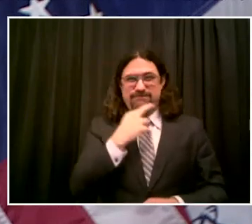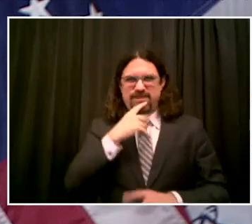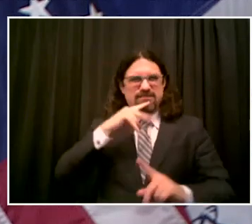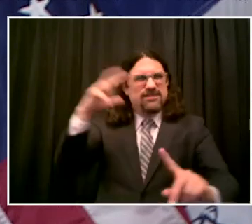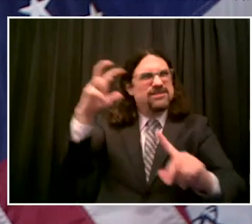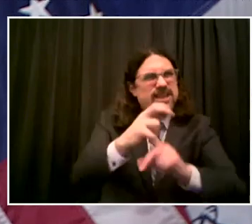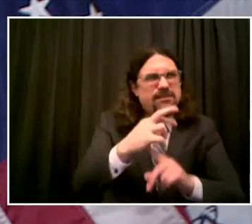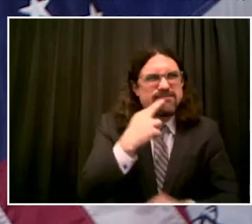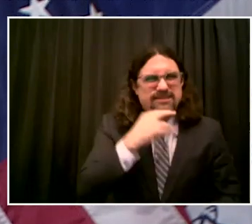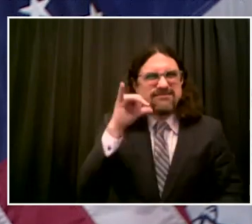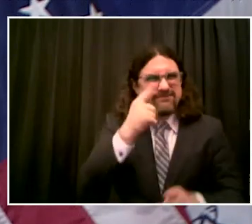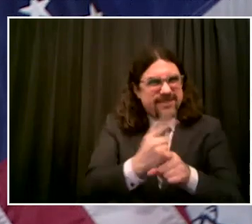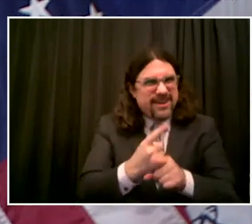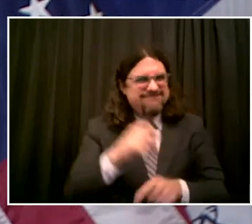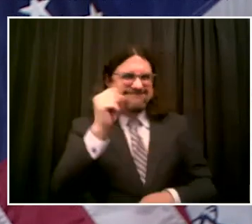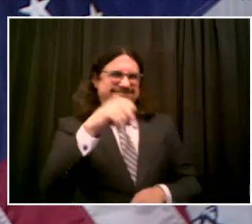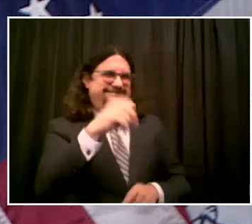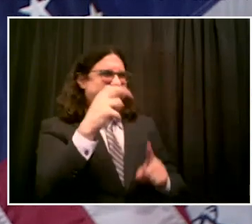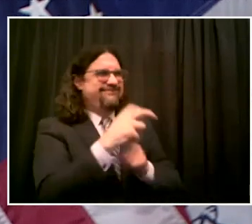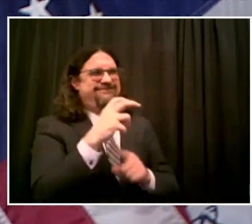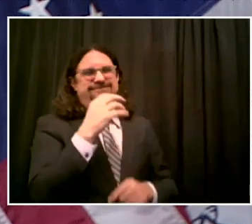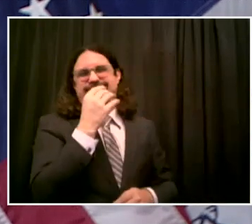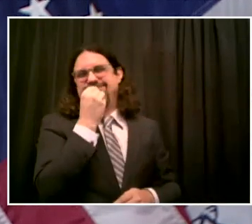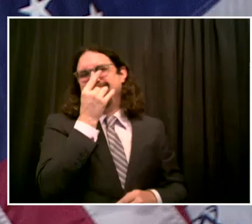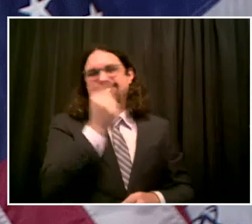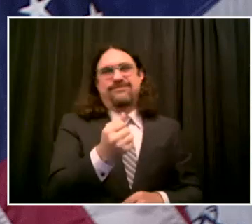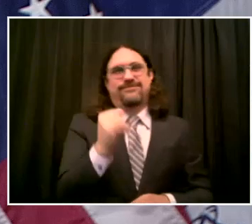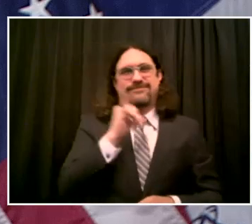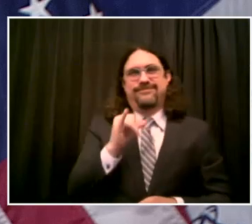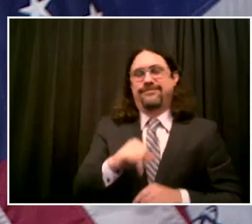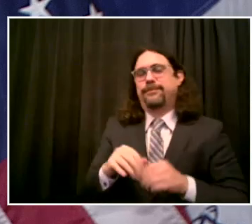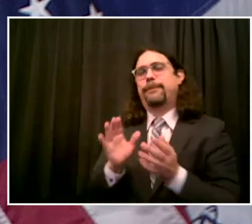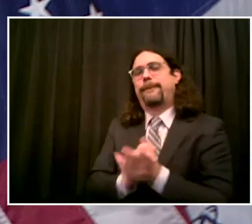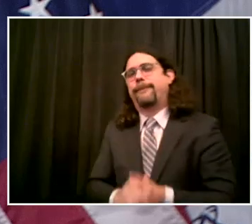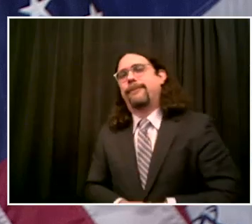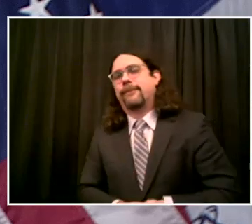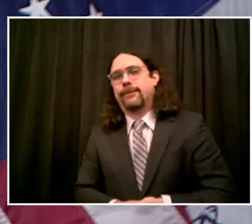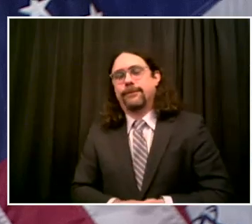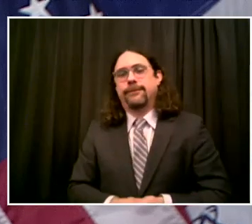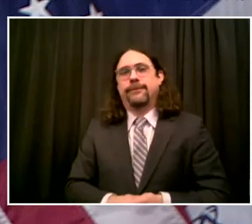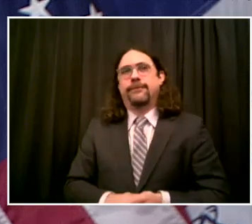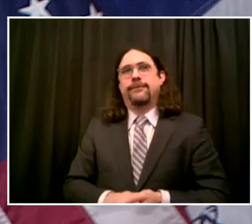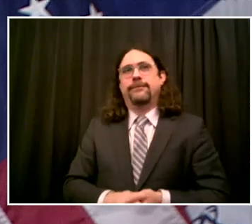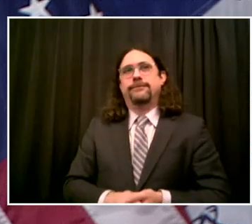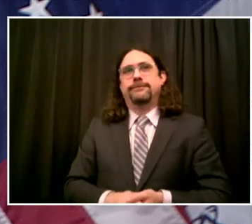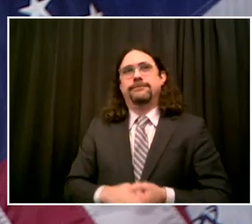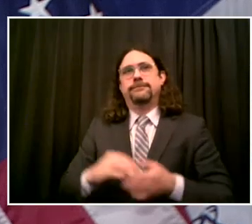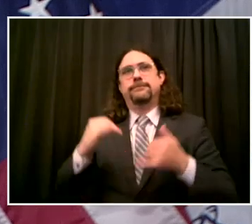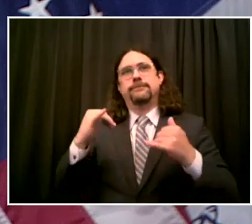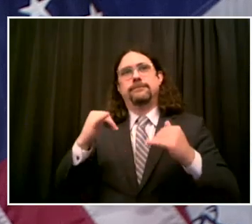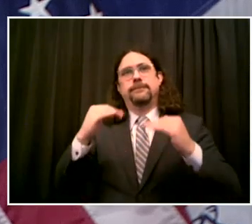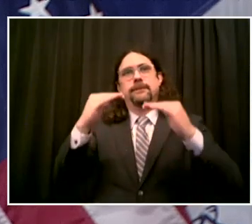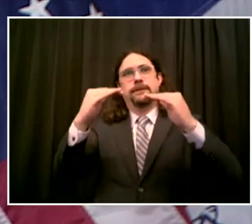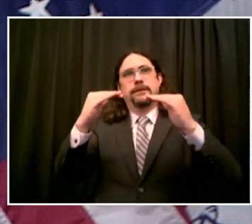TOOK ME TO. IT WAS REALLY GOOD. ALL RIGHT. THAK NY COUNCIL MEMBER.